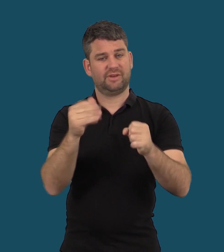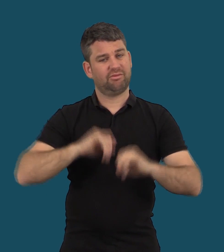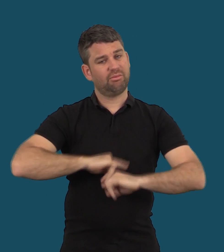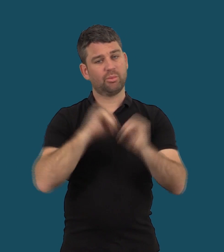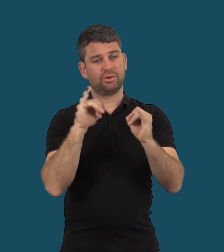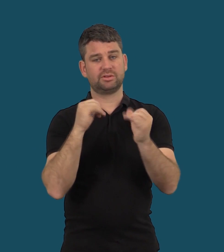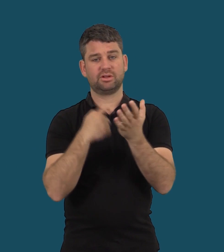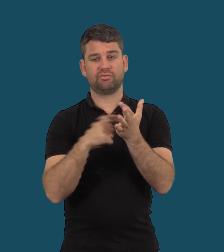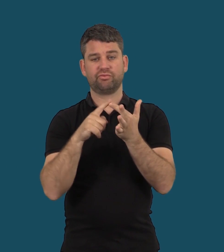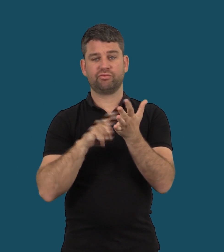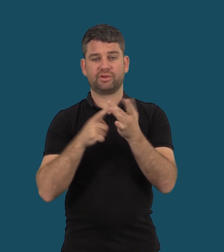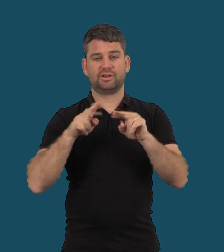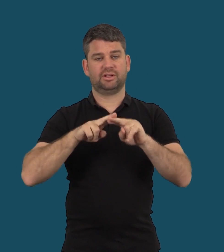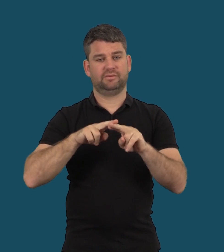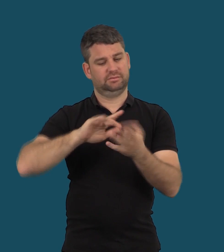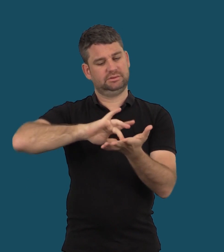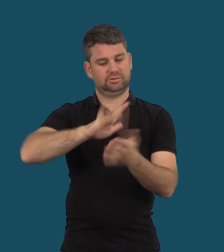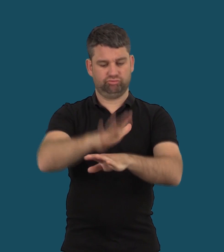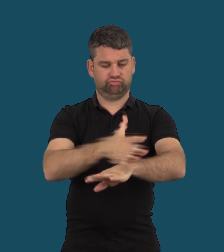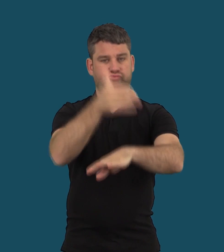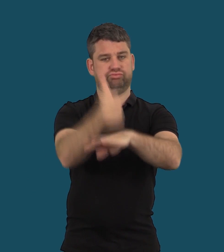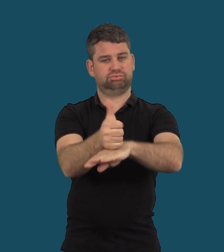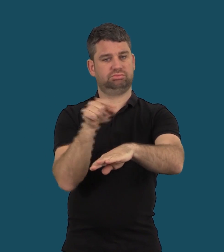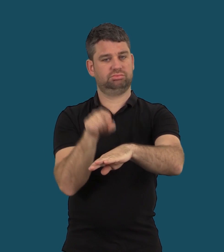Emergency Relief Centres may be established.